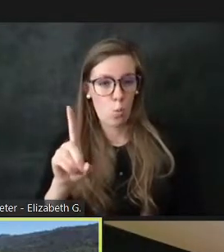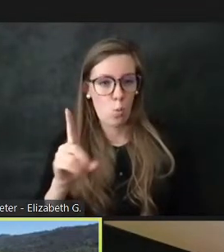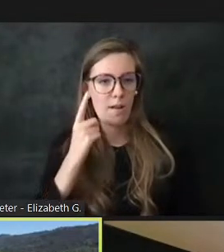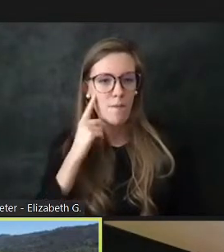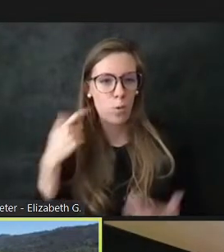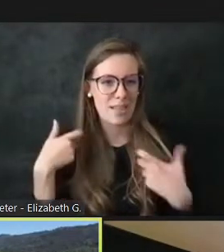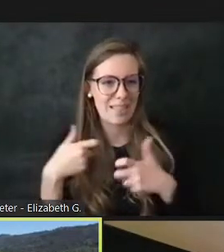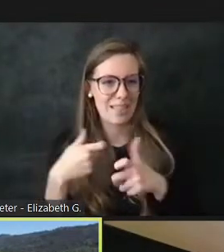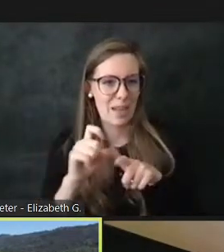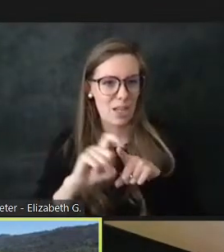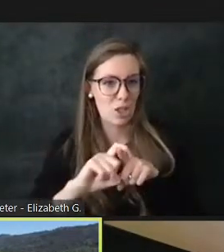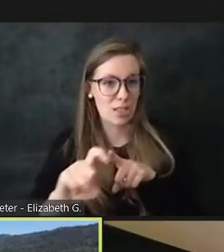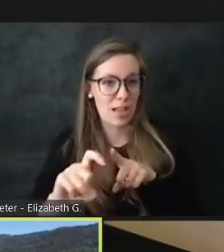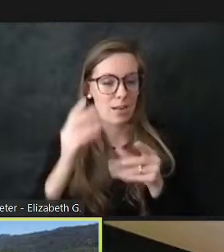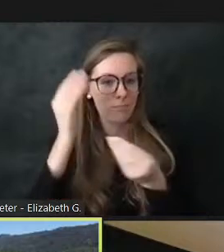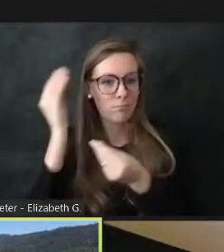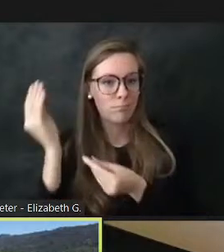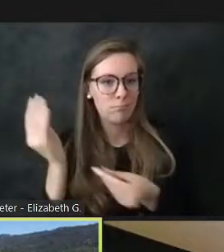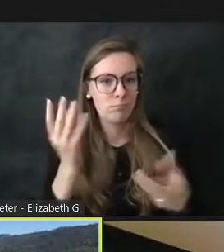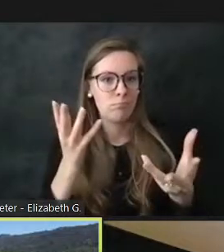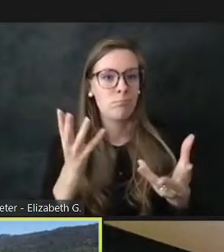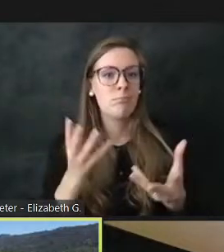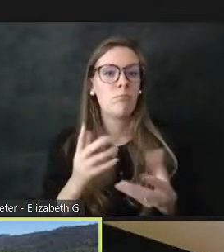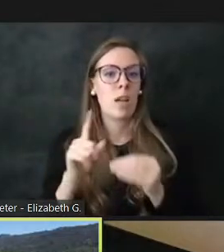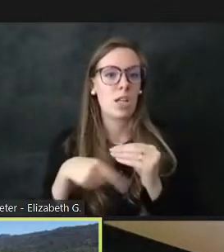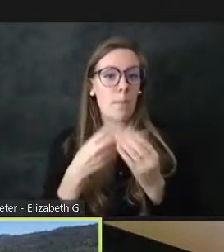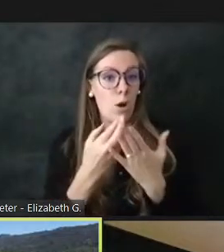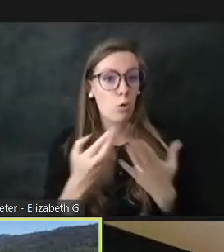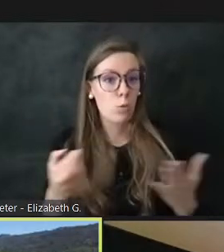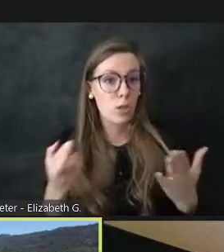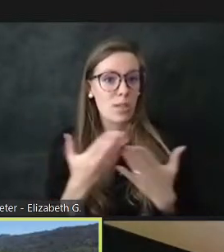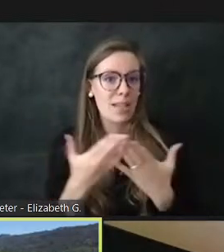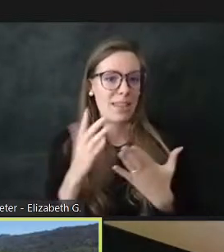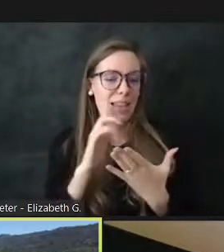information about resources and things that can help in the community.